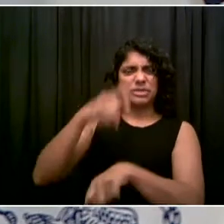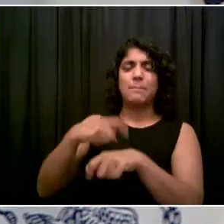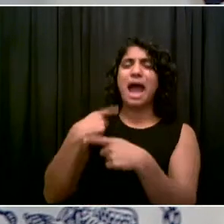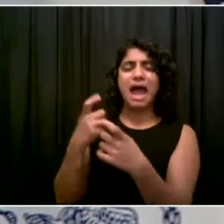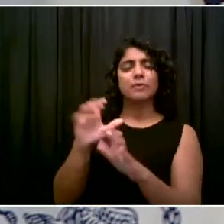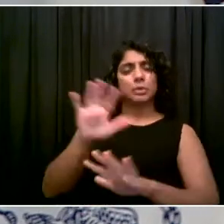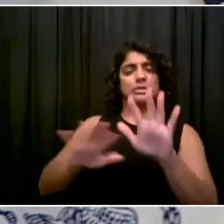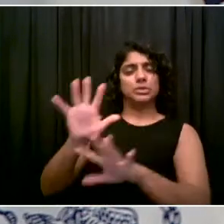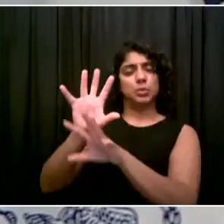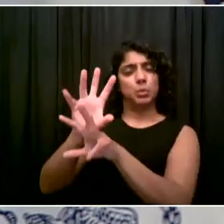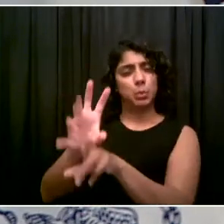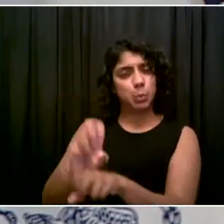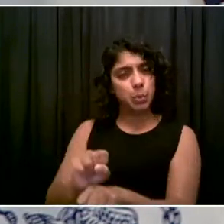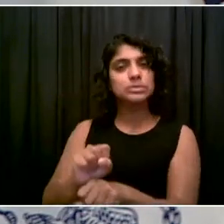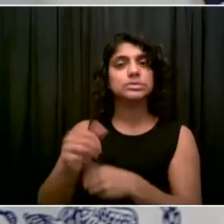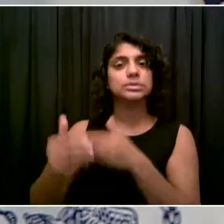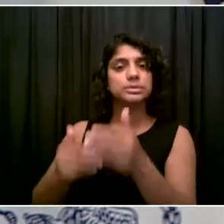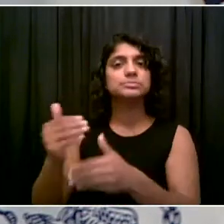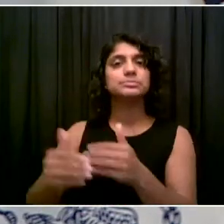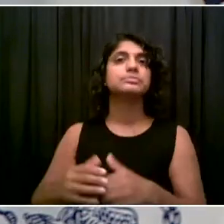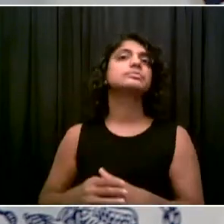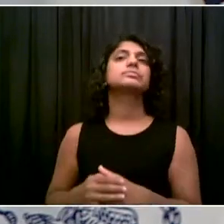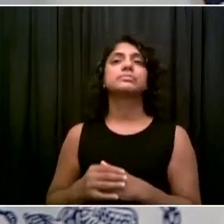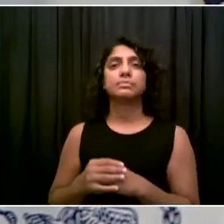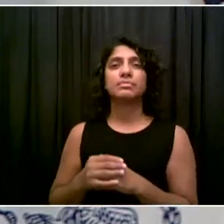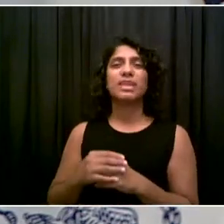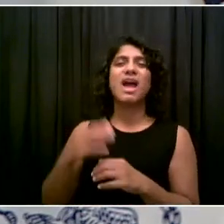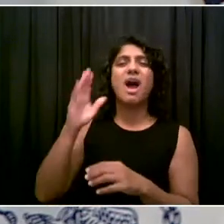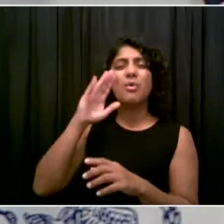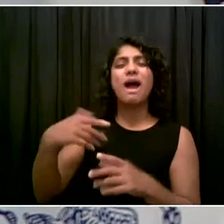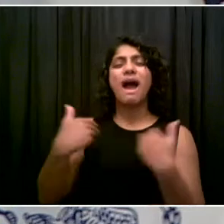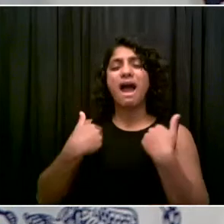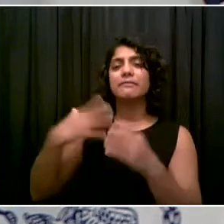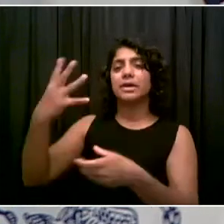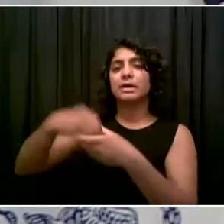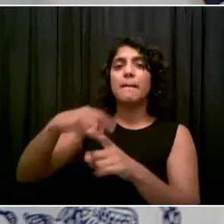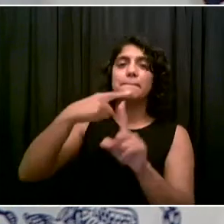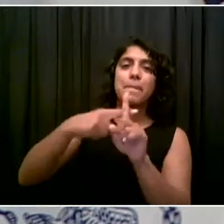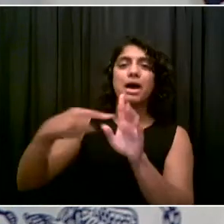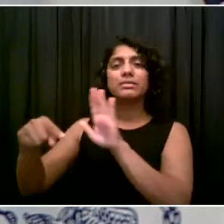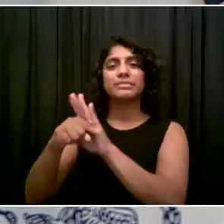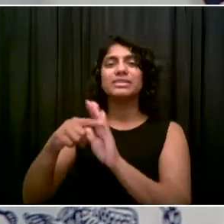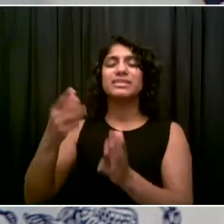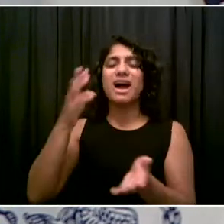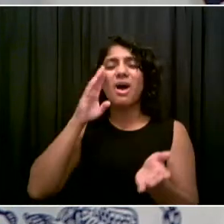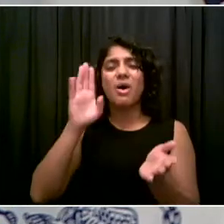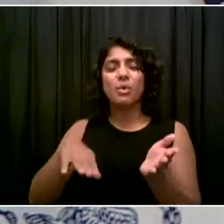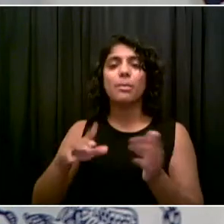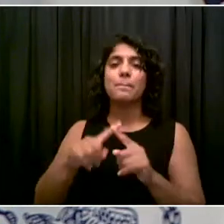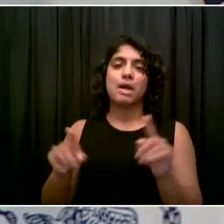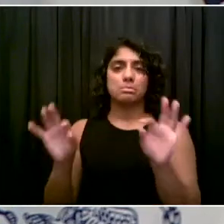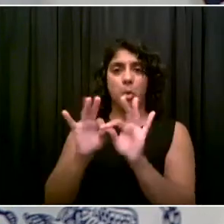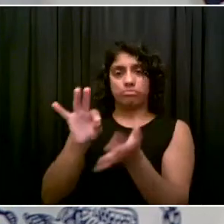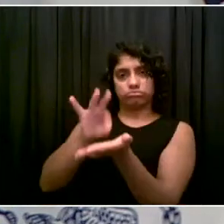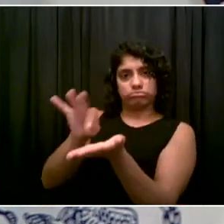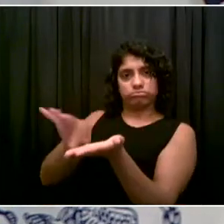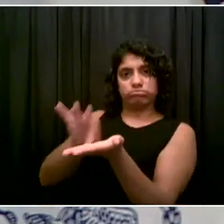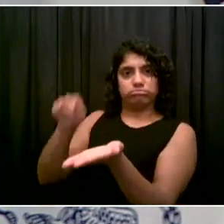WHEN WE ACTUALLY SEE EVERYTHING, INCLUDING